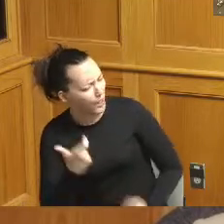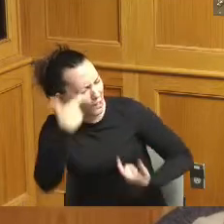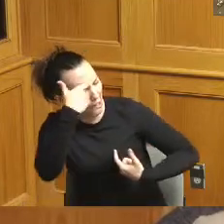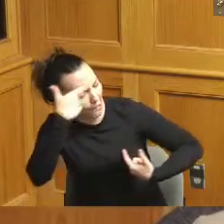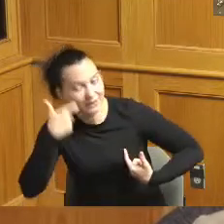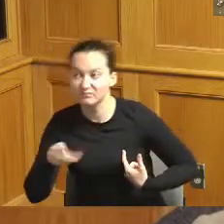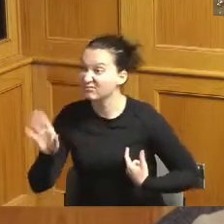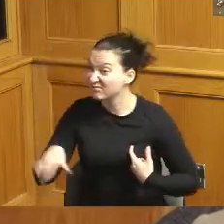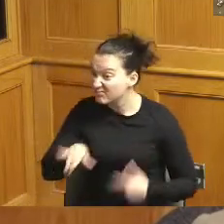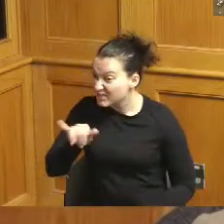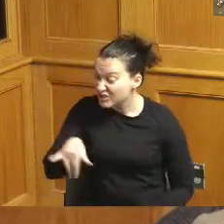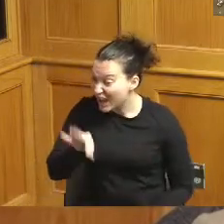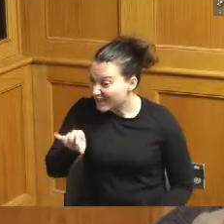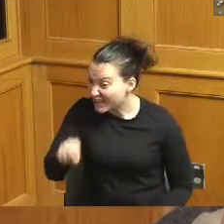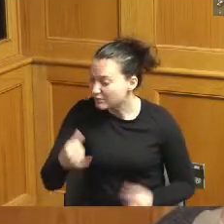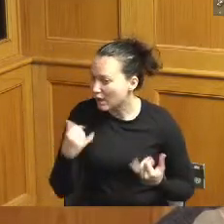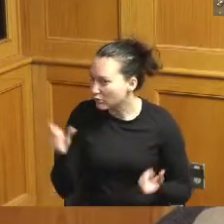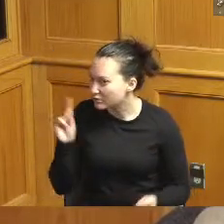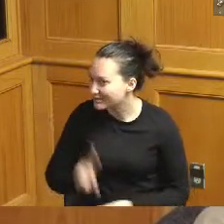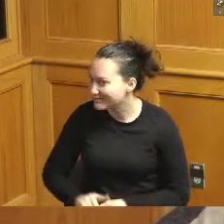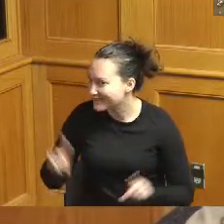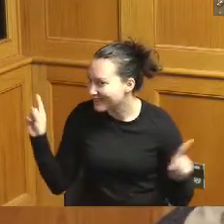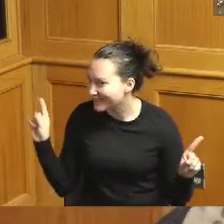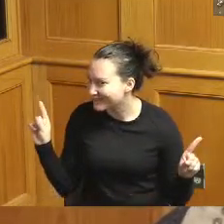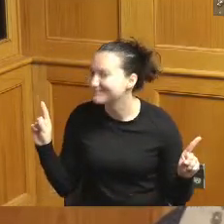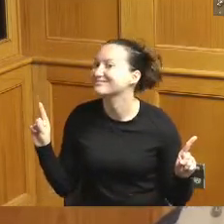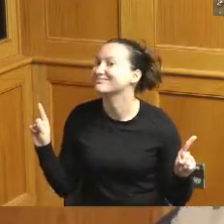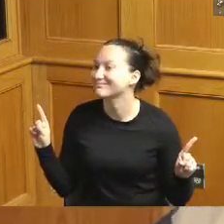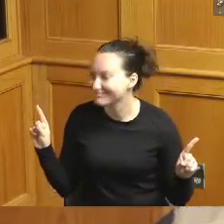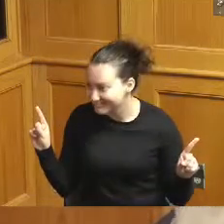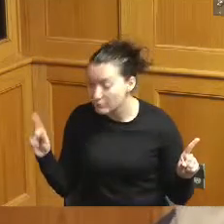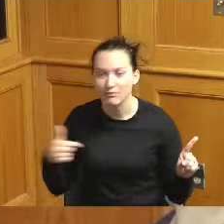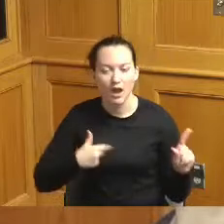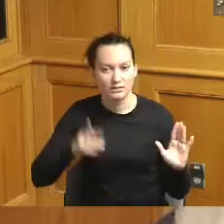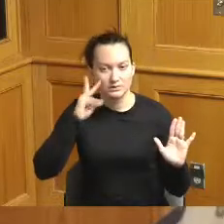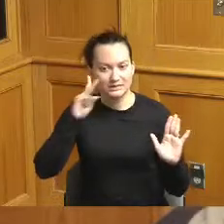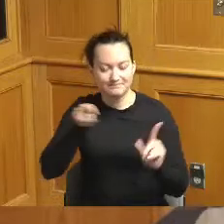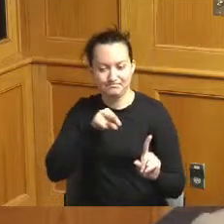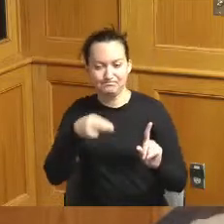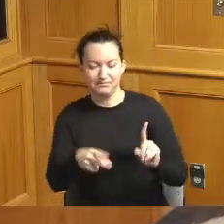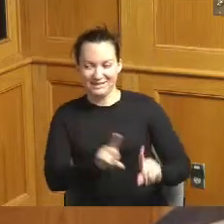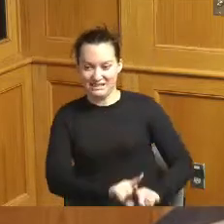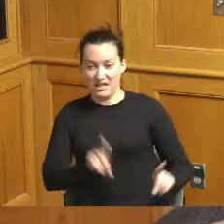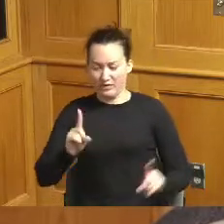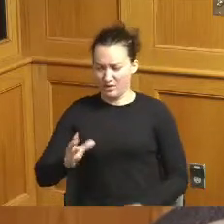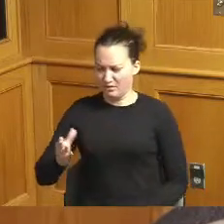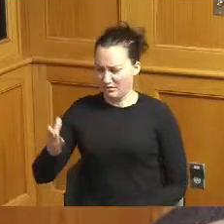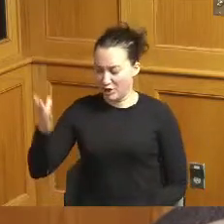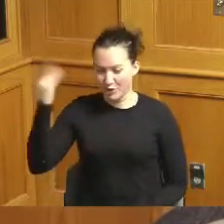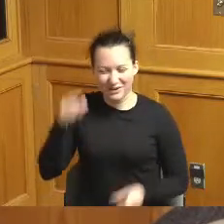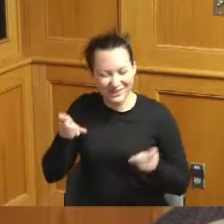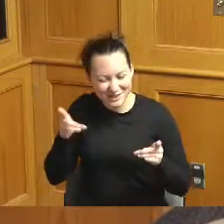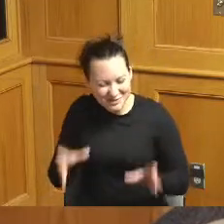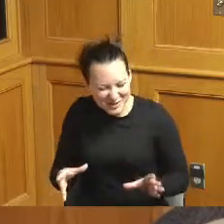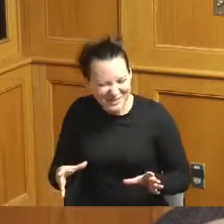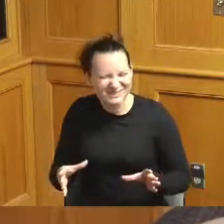them JFS is different now and so I see it as being different from the previous Directors to certainly